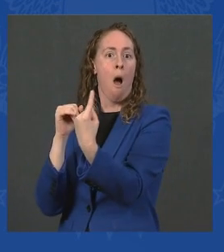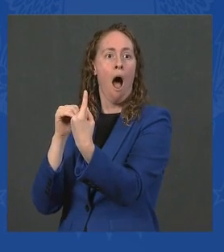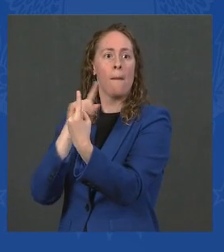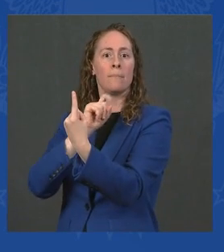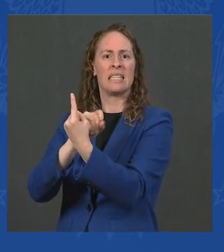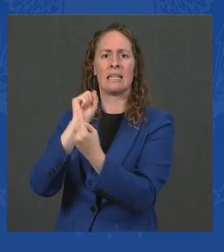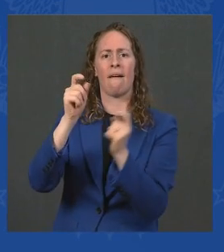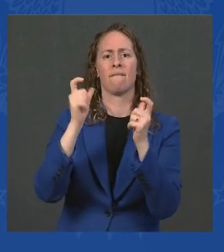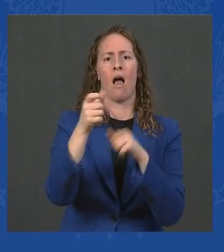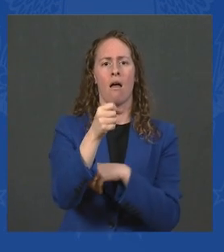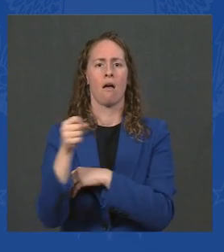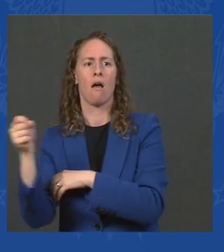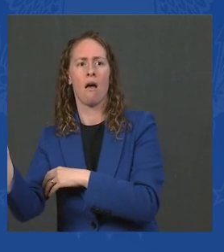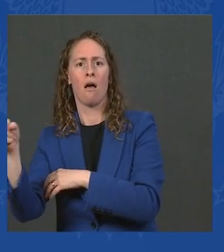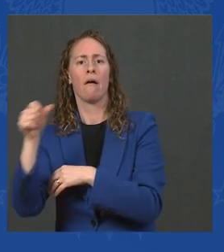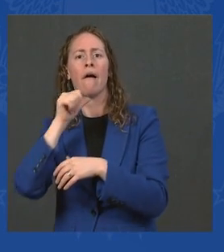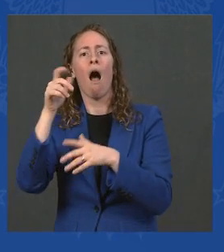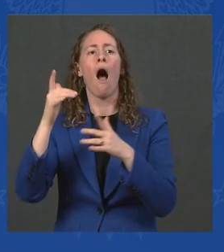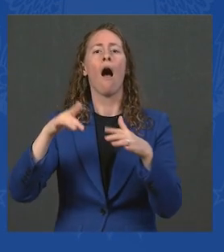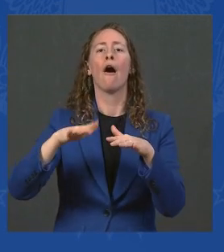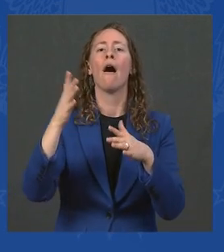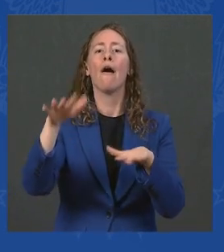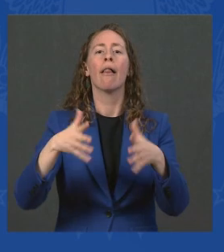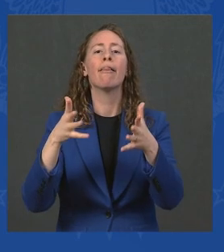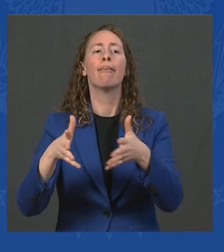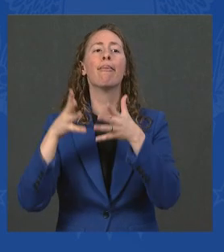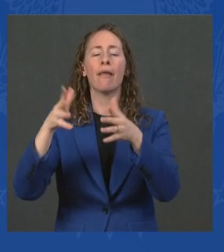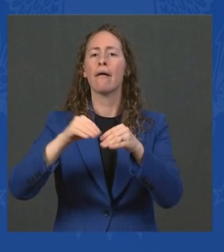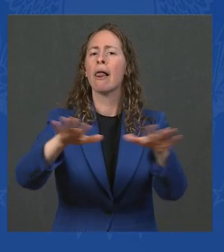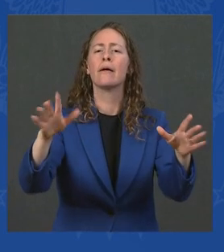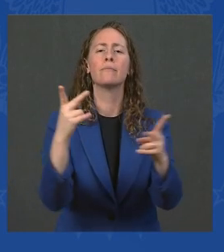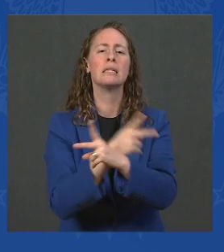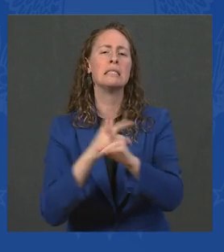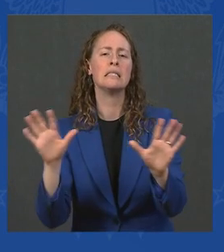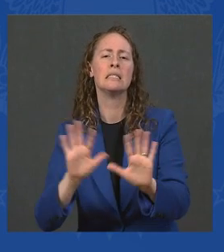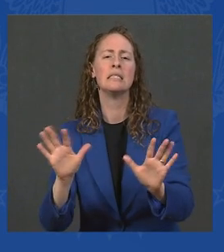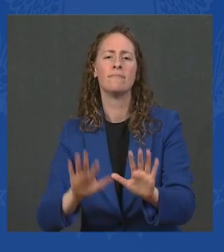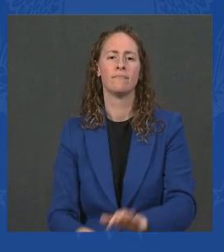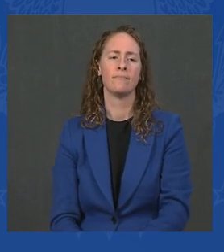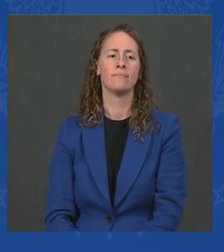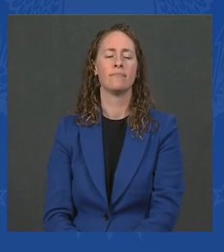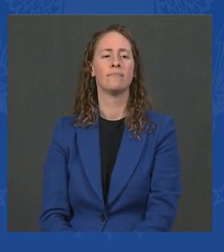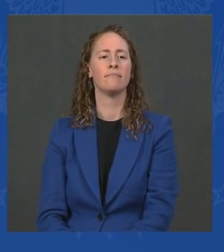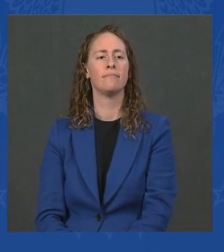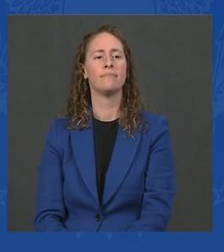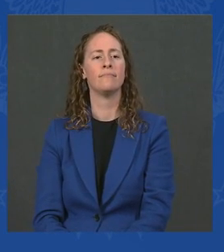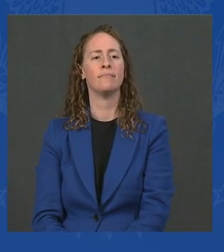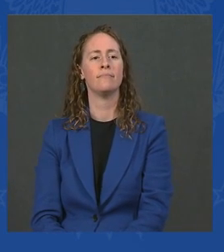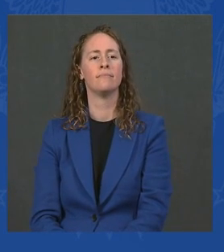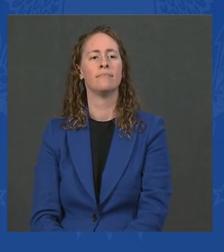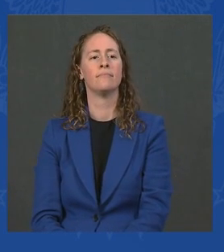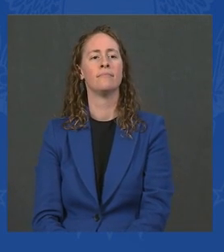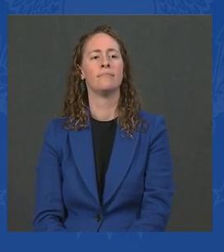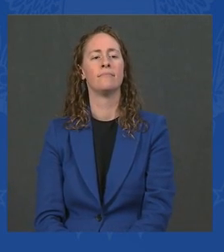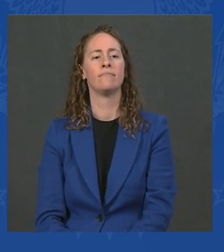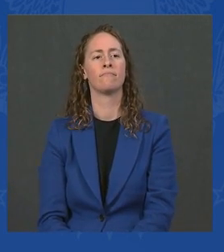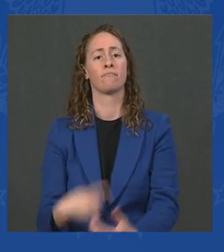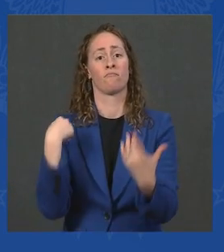I will mobilize American industry to produce [procure] nearly 300 million more rapid COVID-19 tests for distribution all around the country,